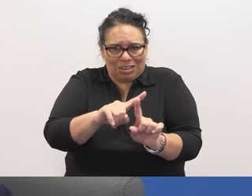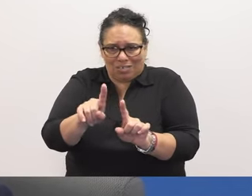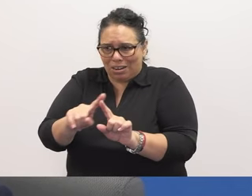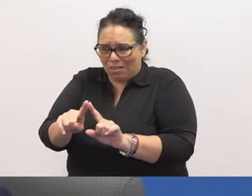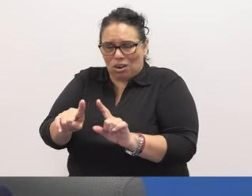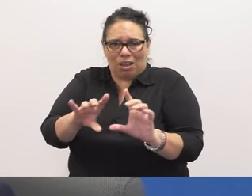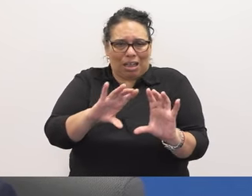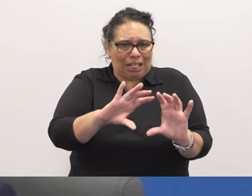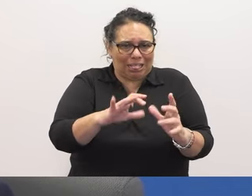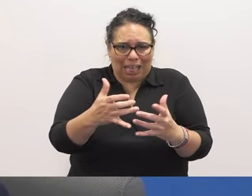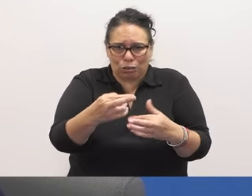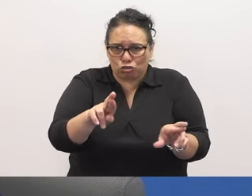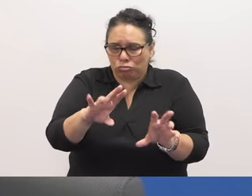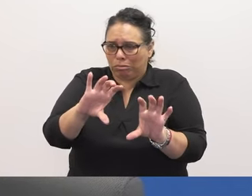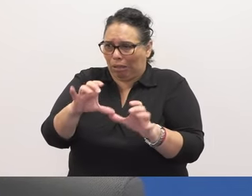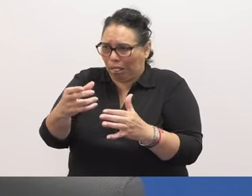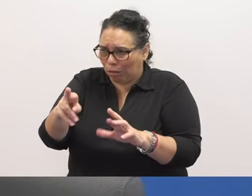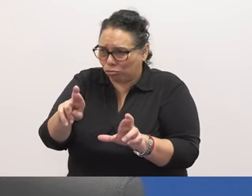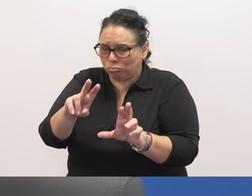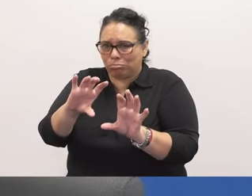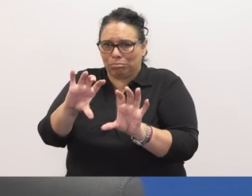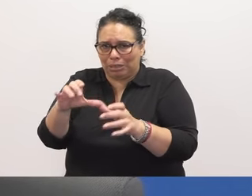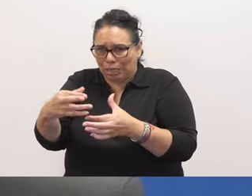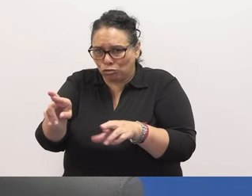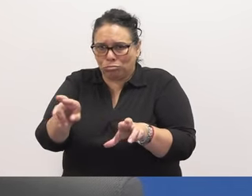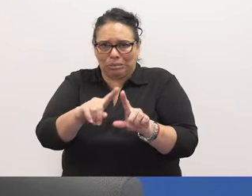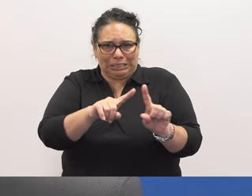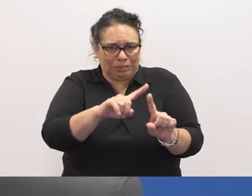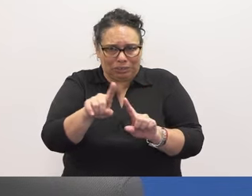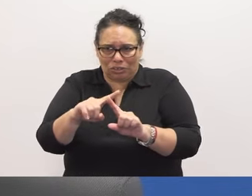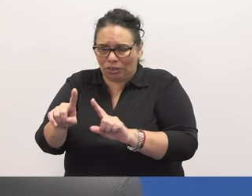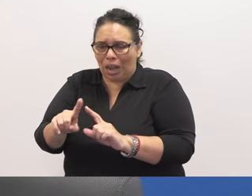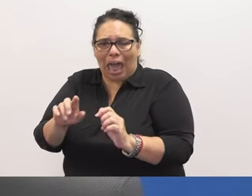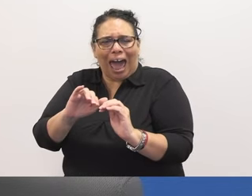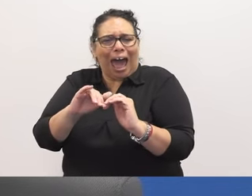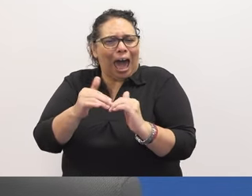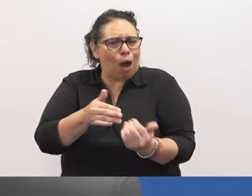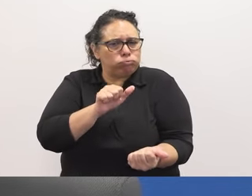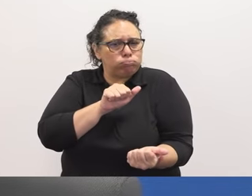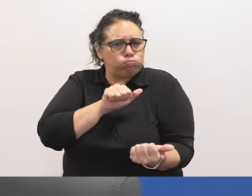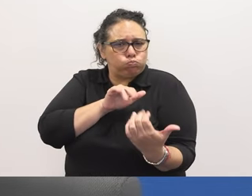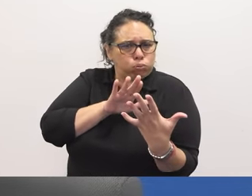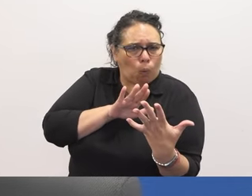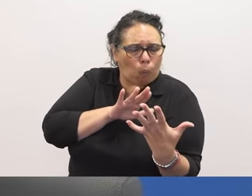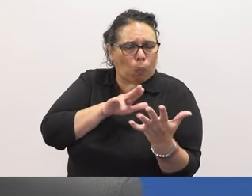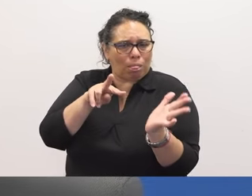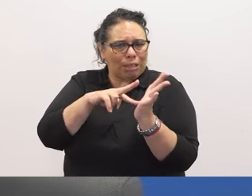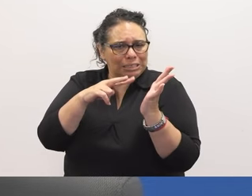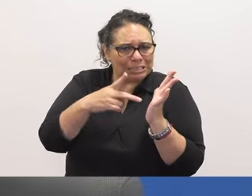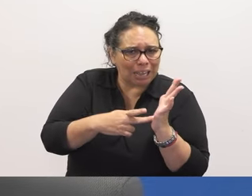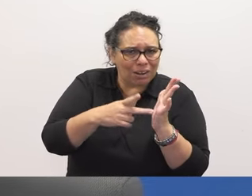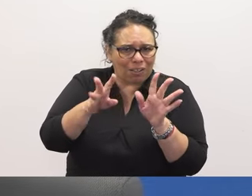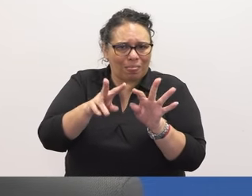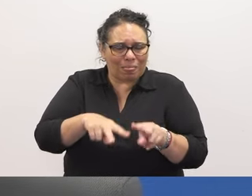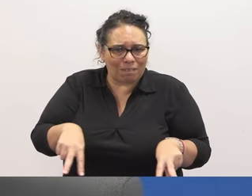But how we take the approach, the intentionality, the values with which you're both speaking to